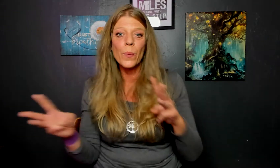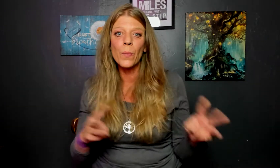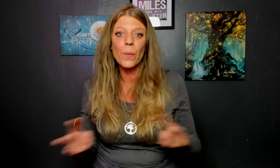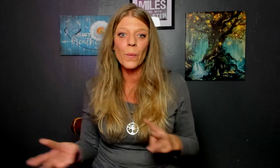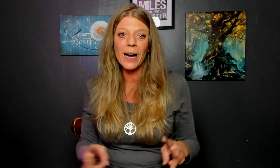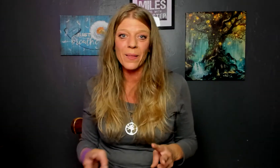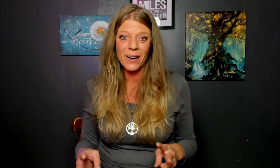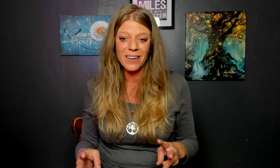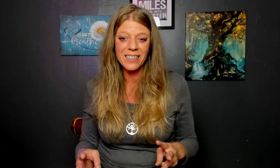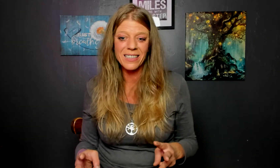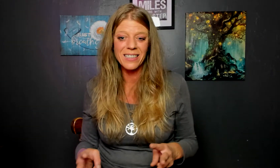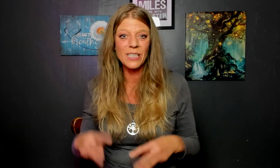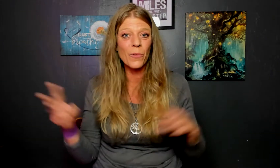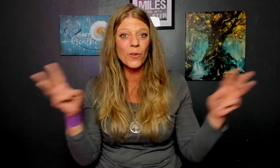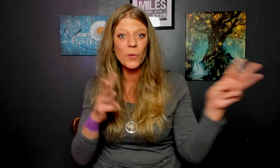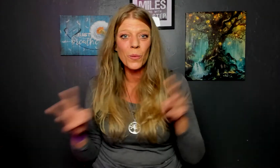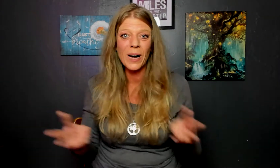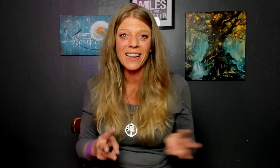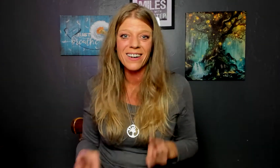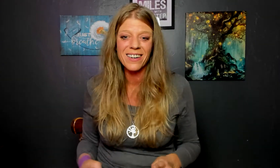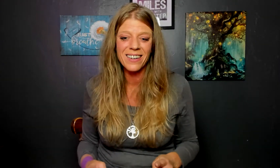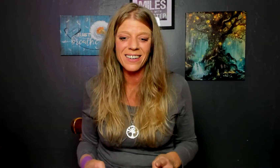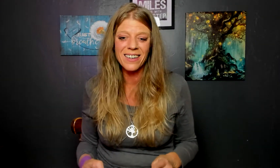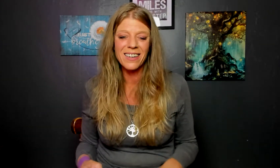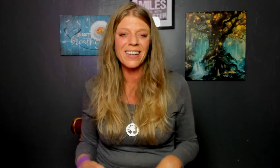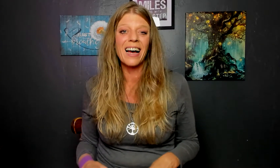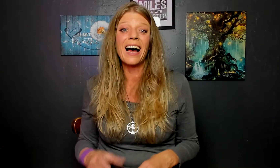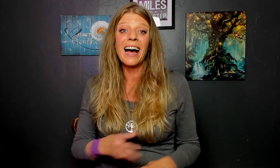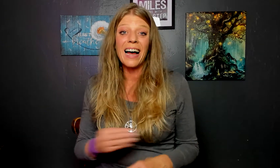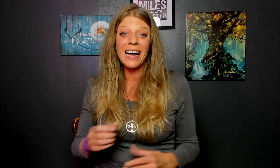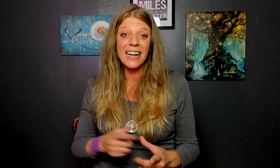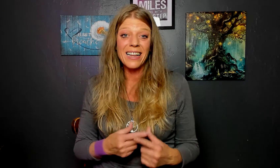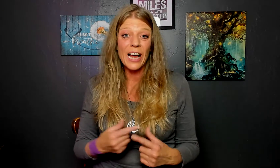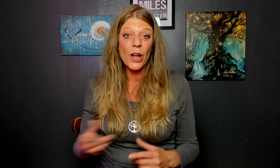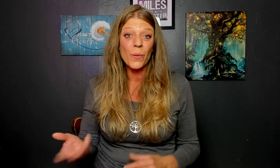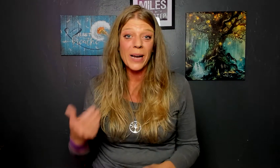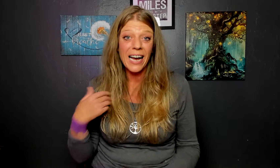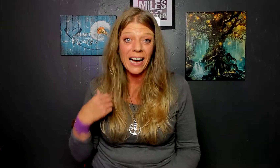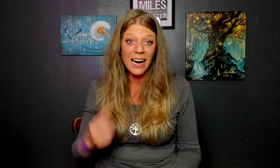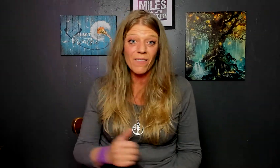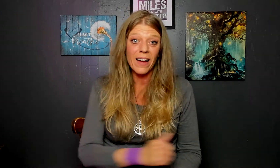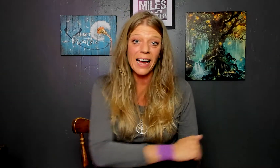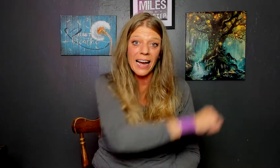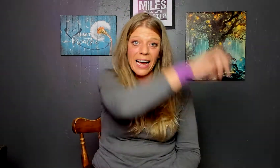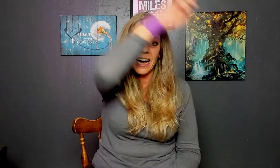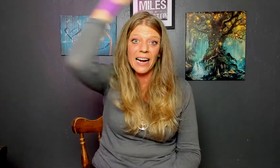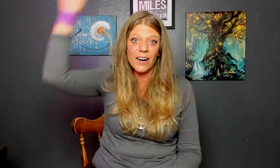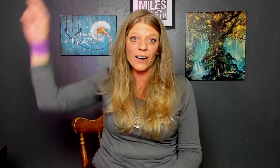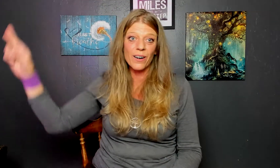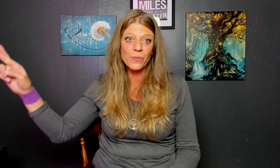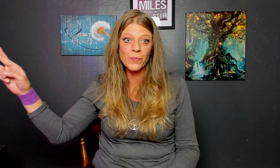WEATHER. WEATHER. And then we have AIR.